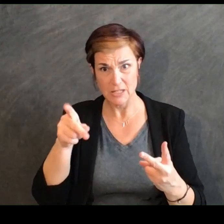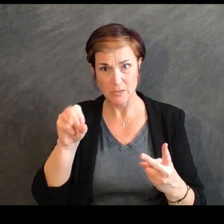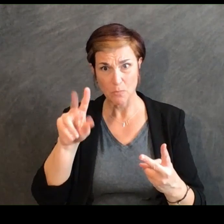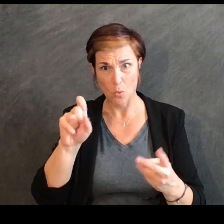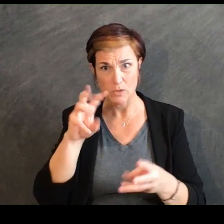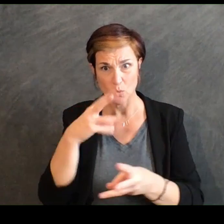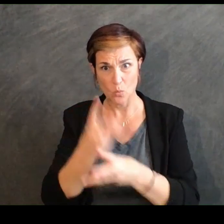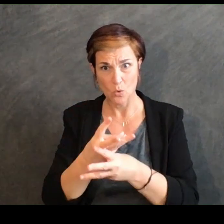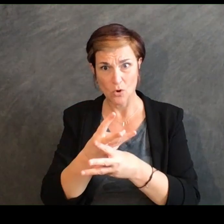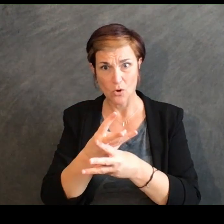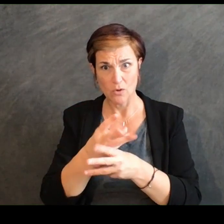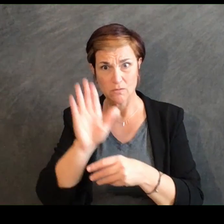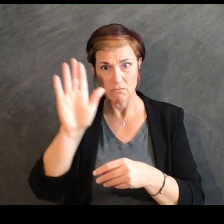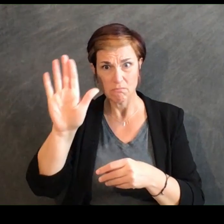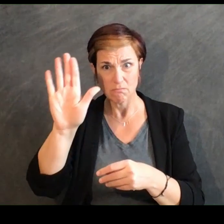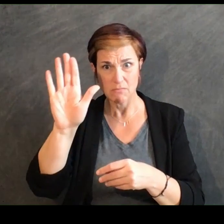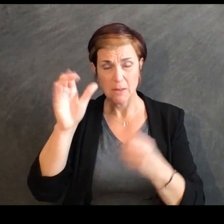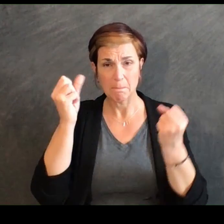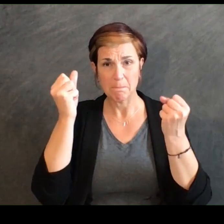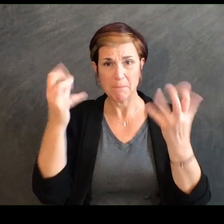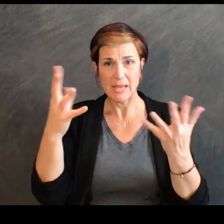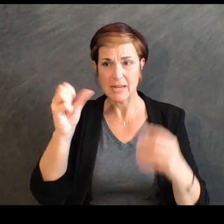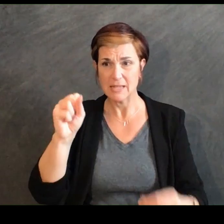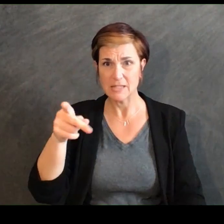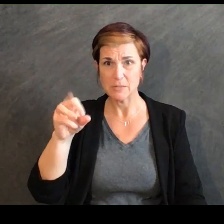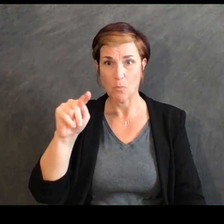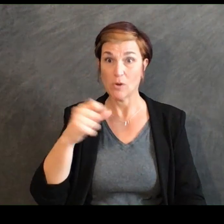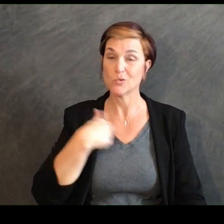great sports that we've gotten so used to at this time of the year they're not